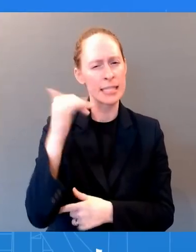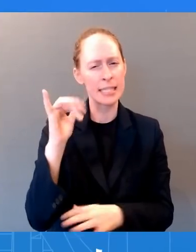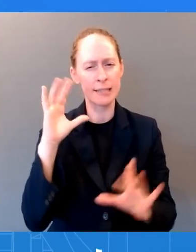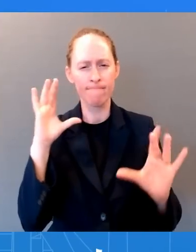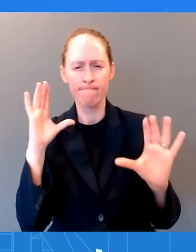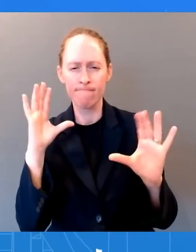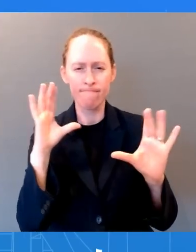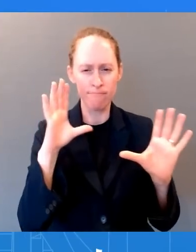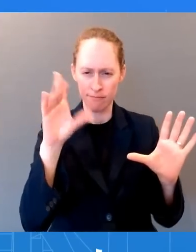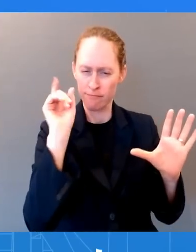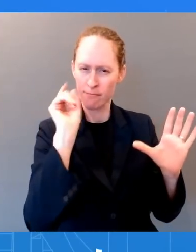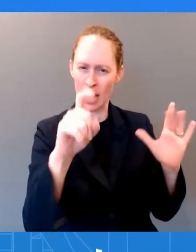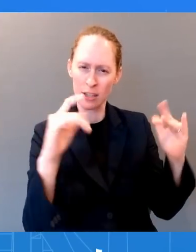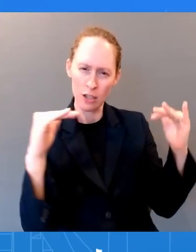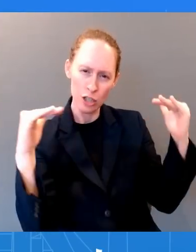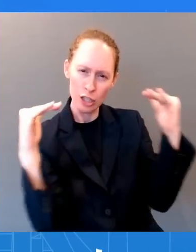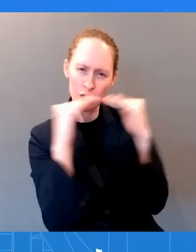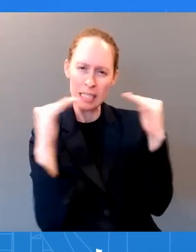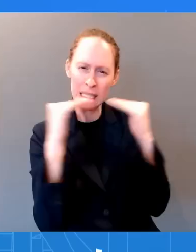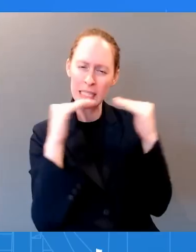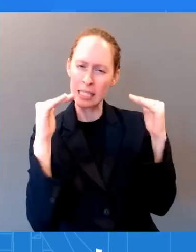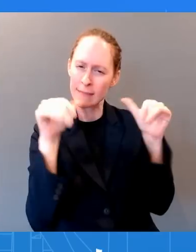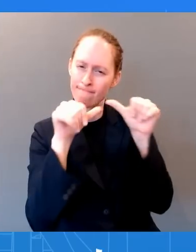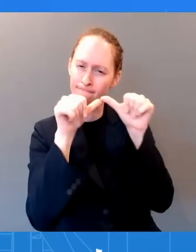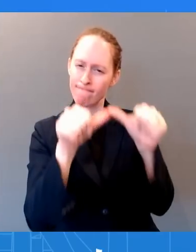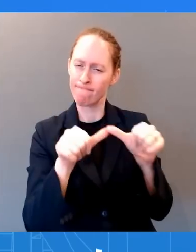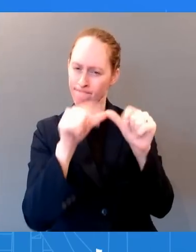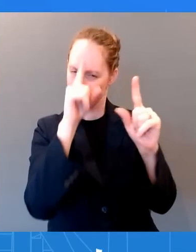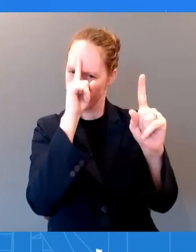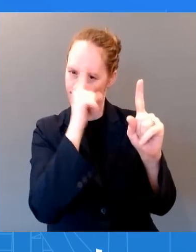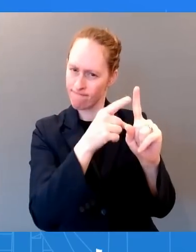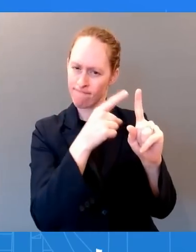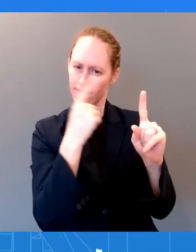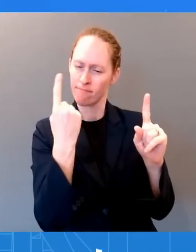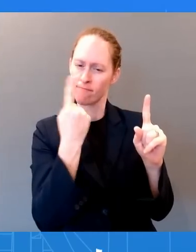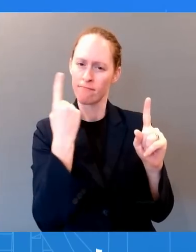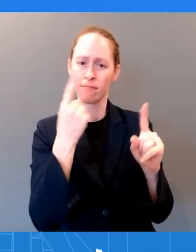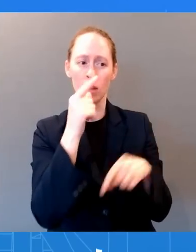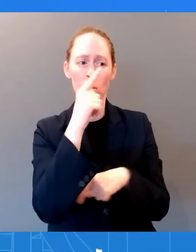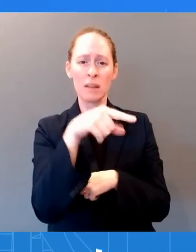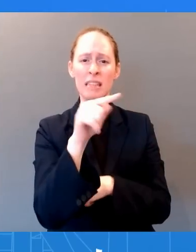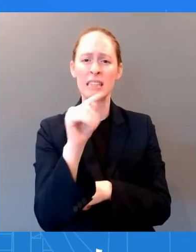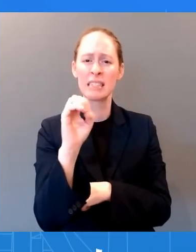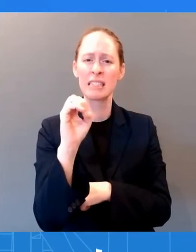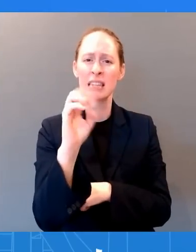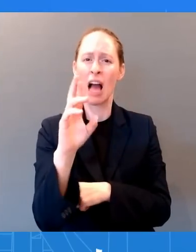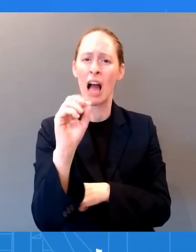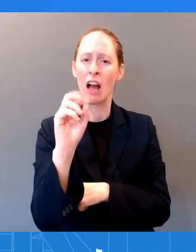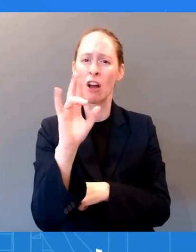or for terrorists who threaten our homeland in any way. No President feels more strongly about this